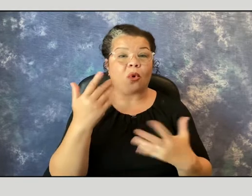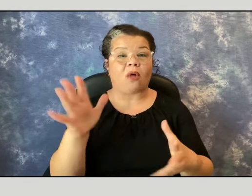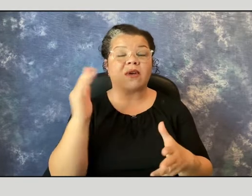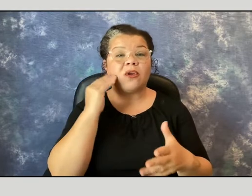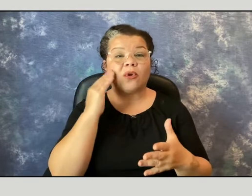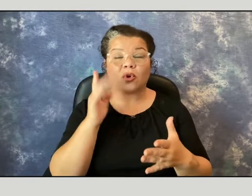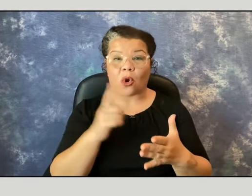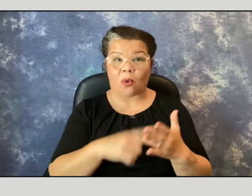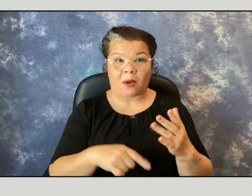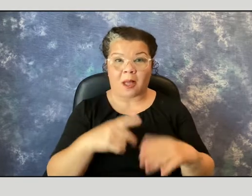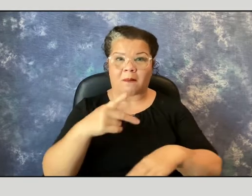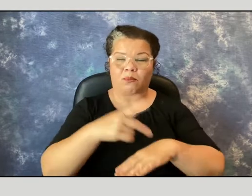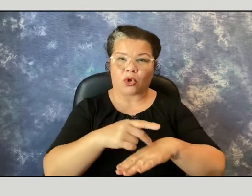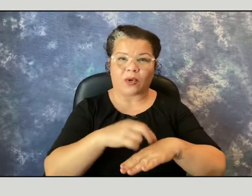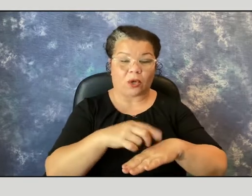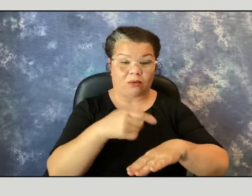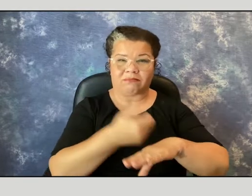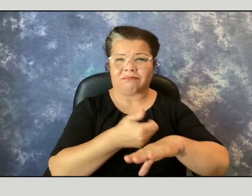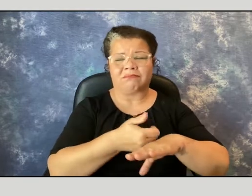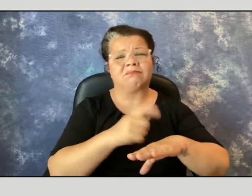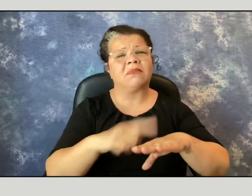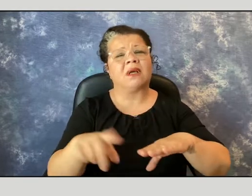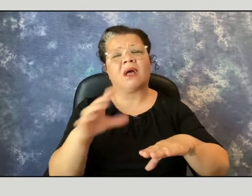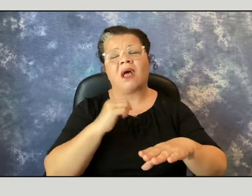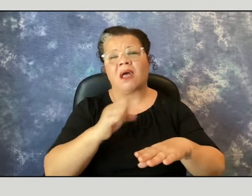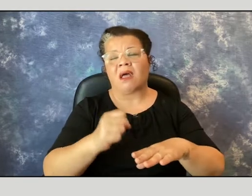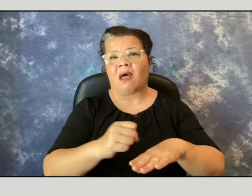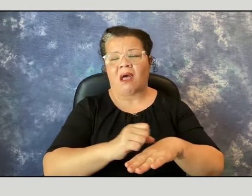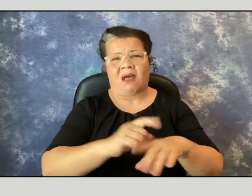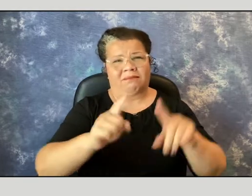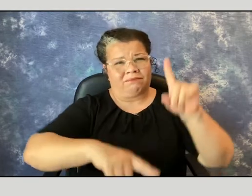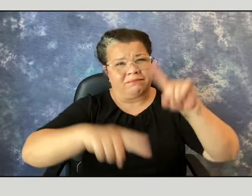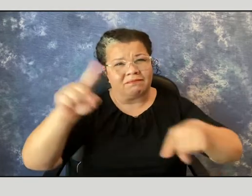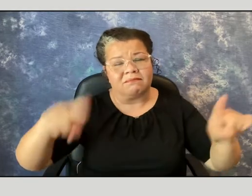Puerto Rico is a vibrant, varied, multivocal,